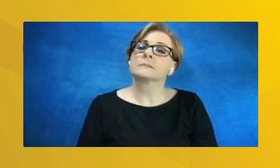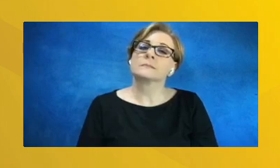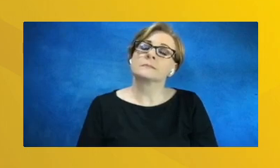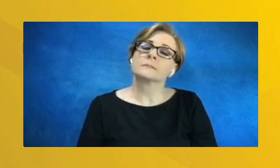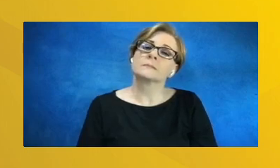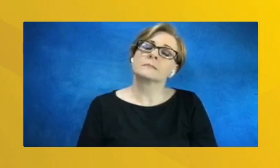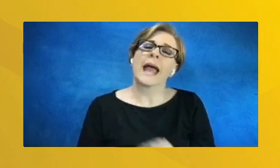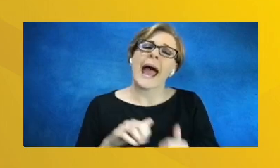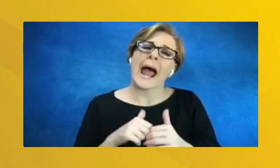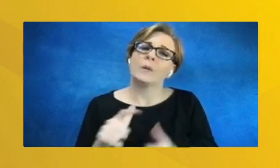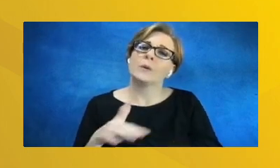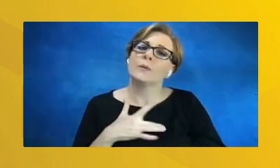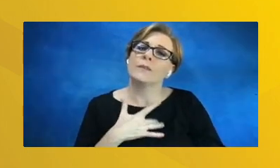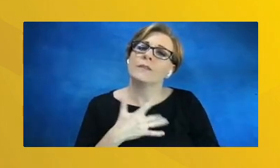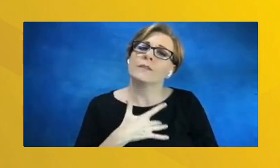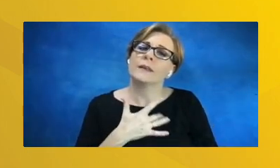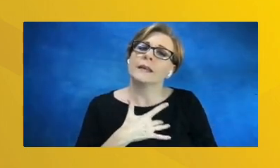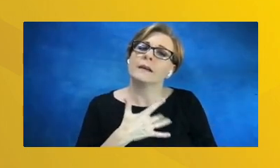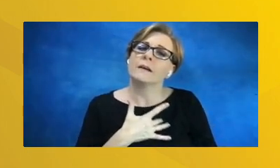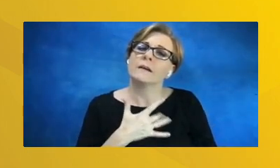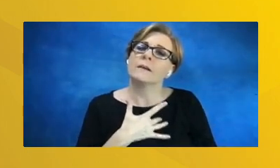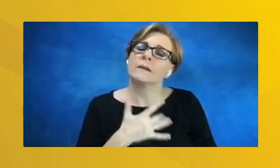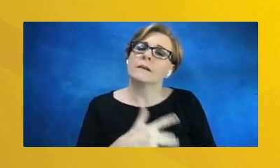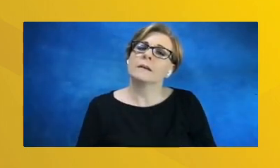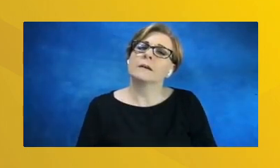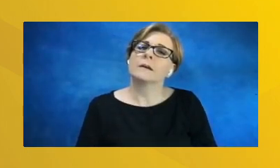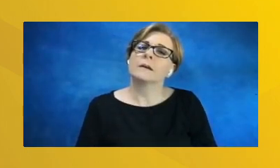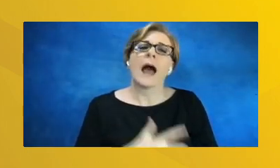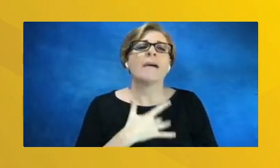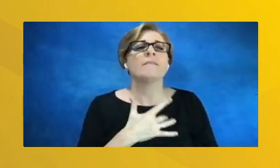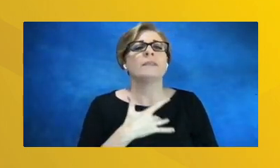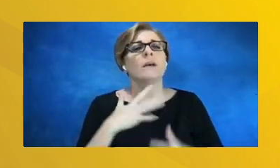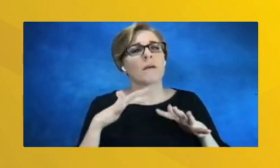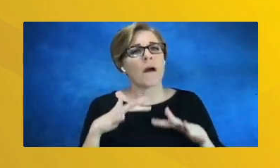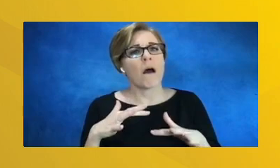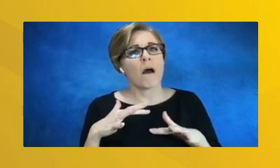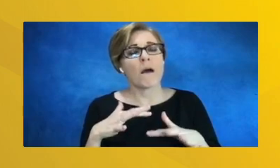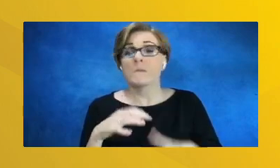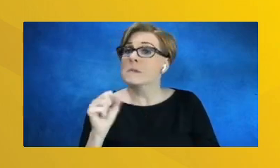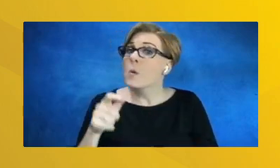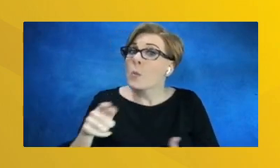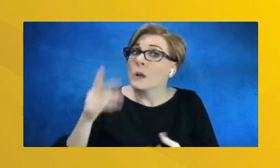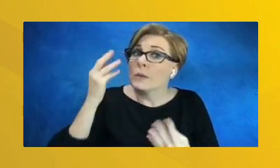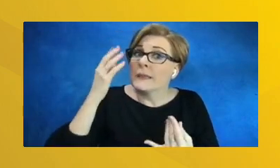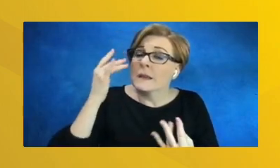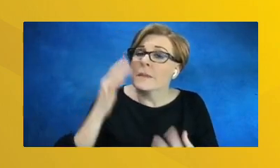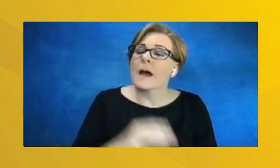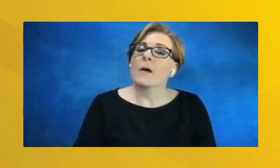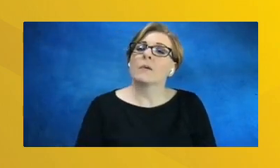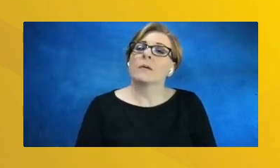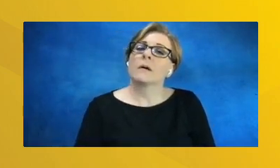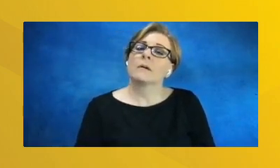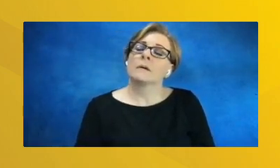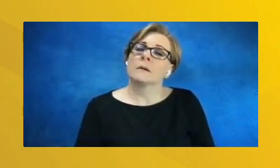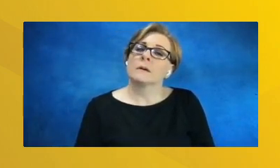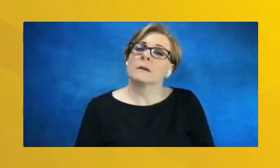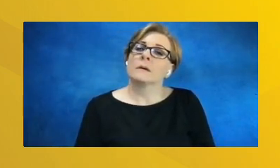Well, I'm thinking about bananas! Delicious.